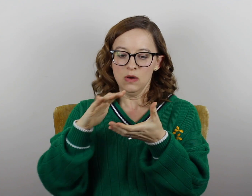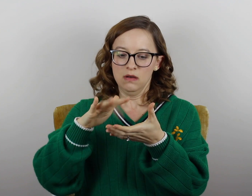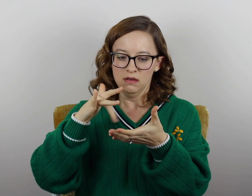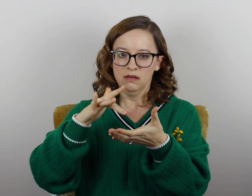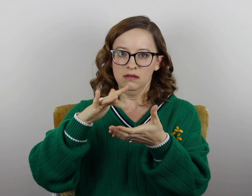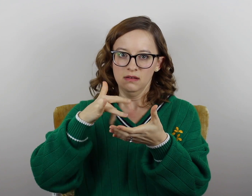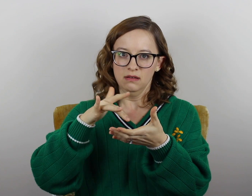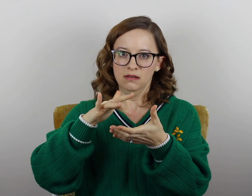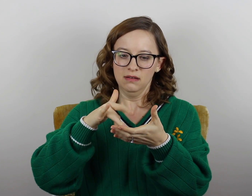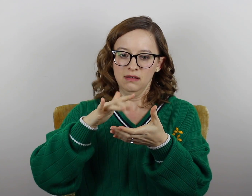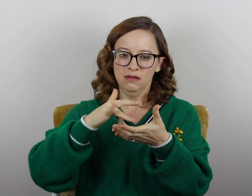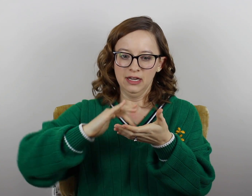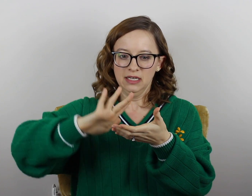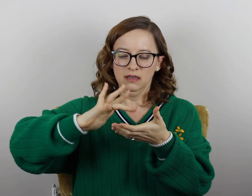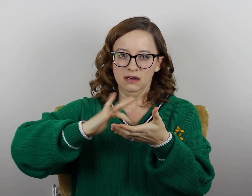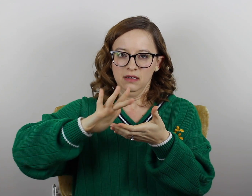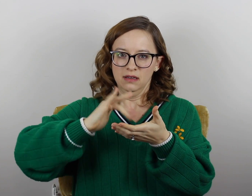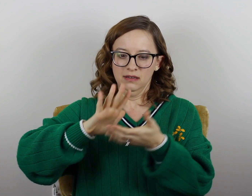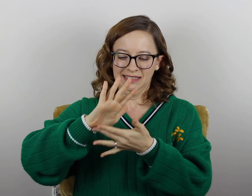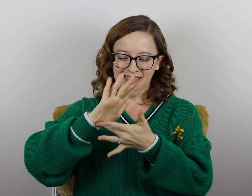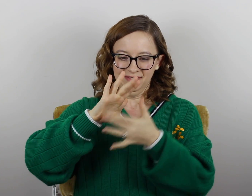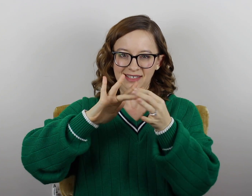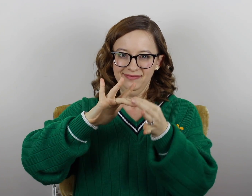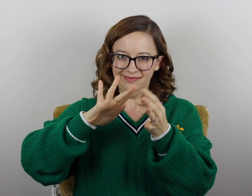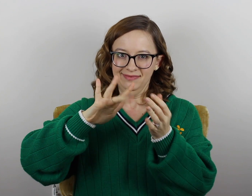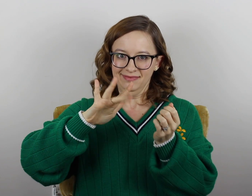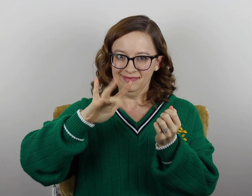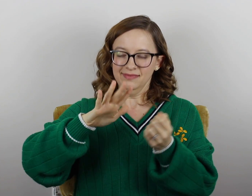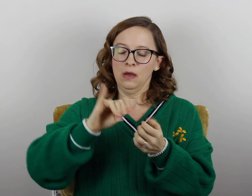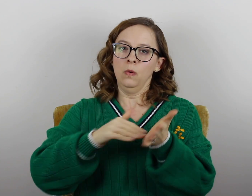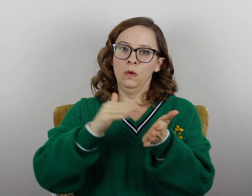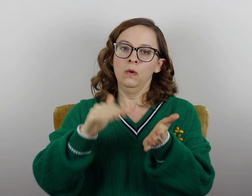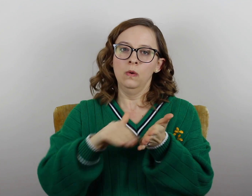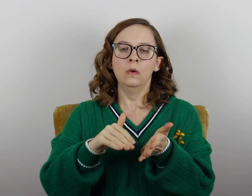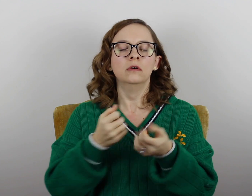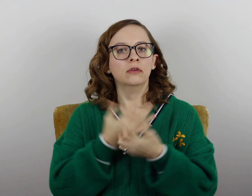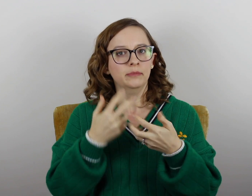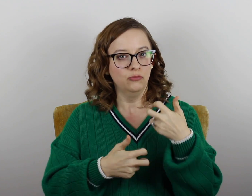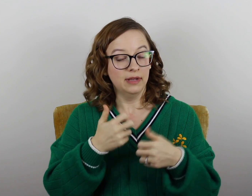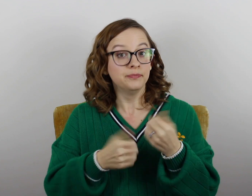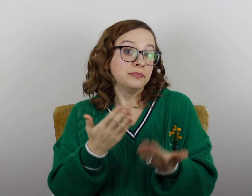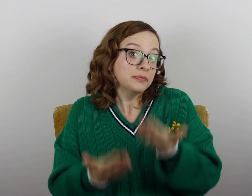Or like I said, scrolling on your phone. That repetitive movement with your finger can really hurt your wrist.